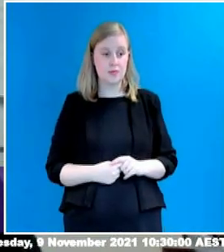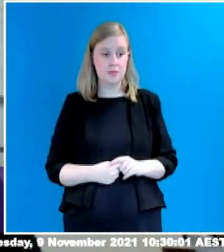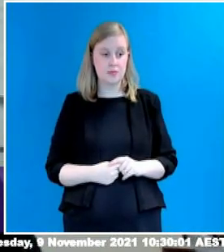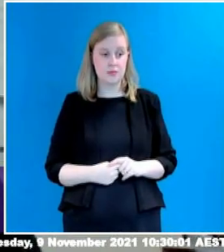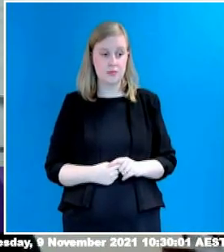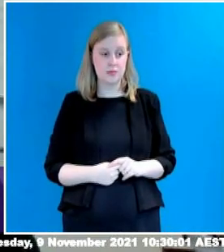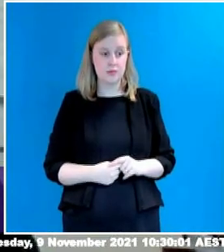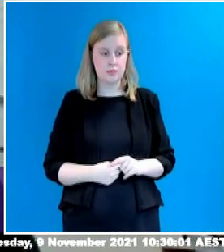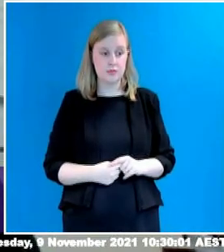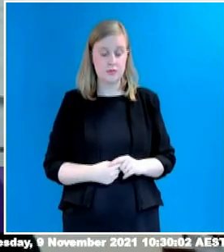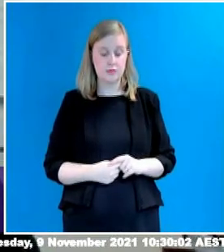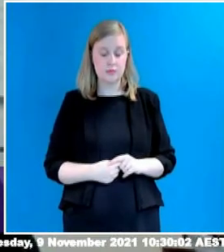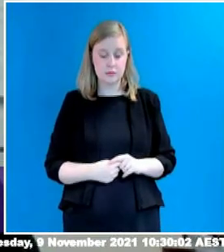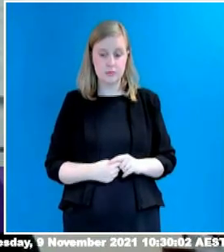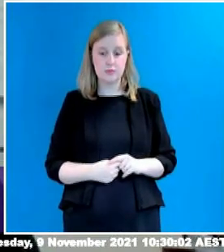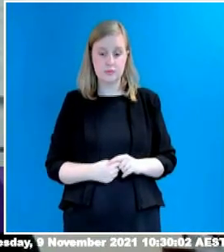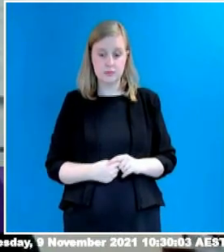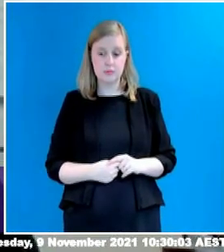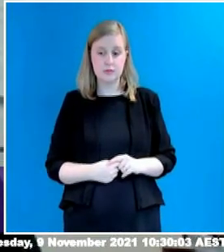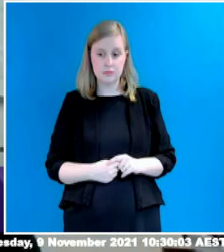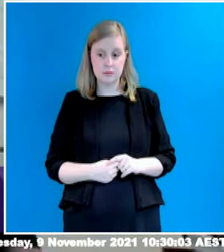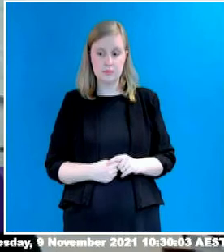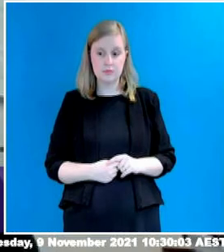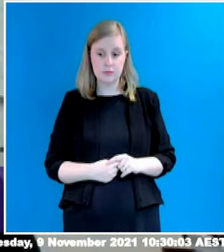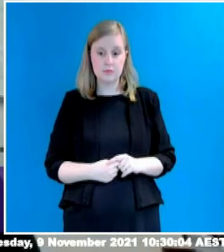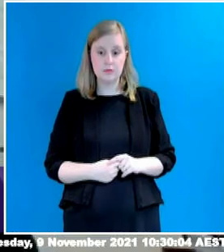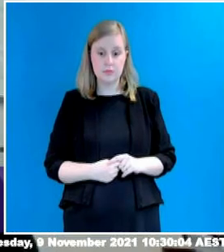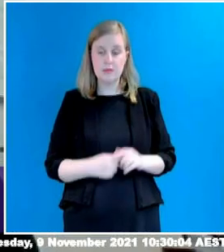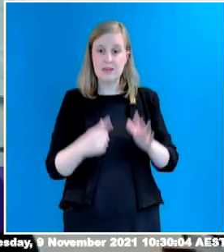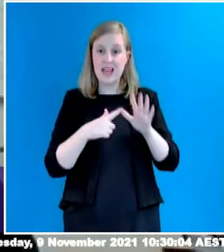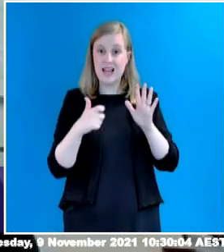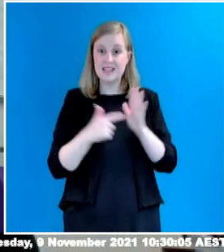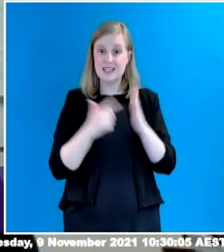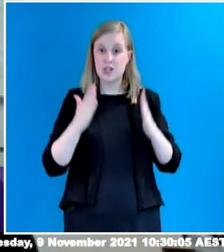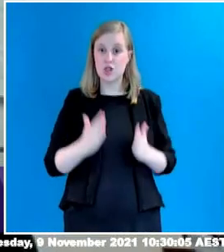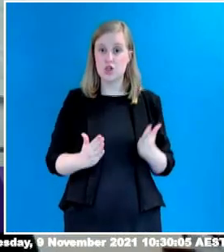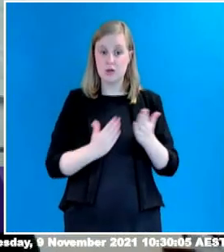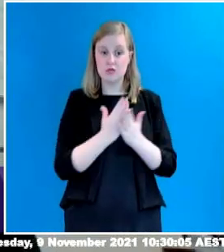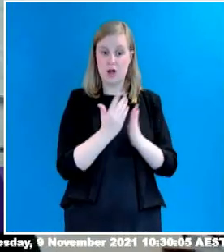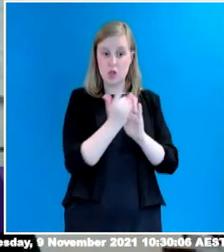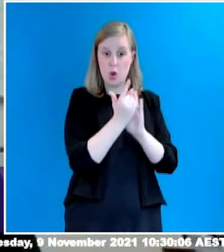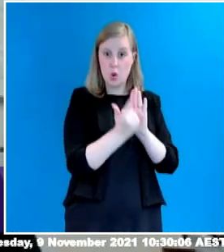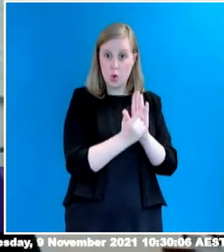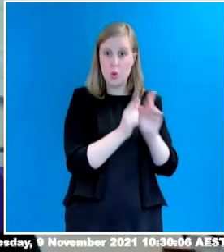One of the other things it enables us to do is reframe a lot of those issues as human rights issues.